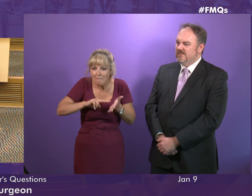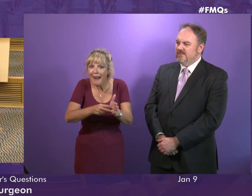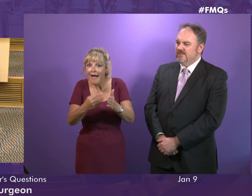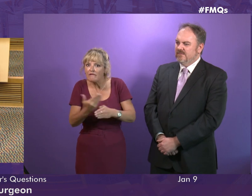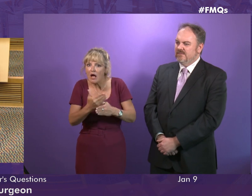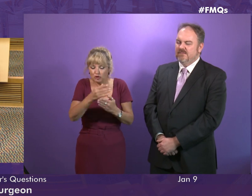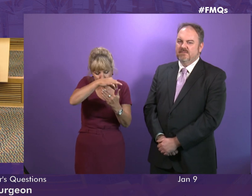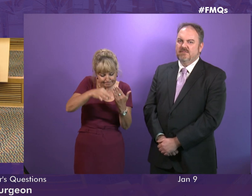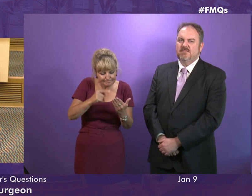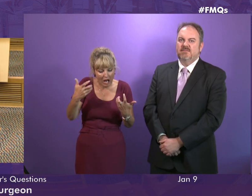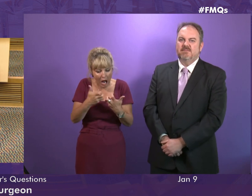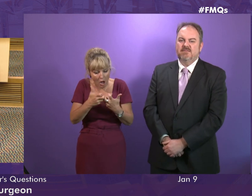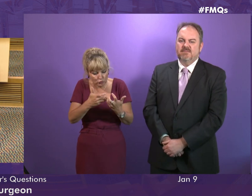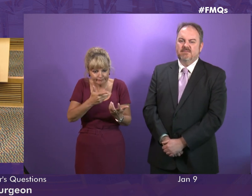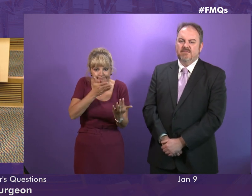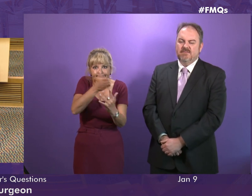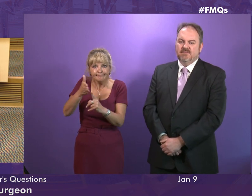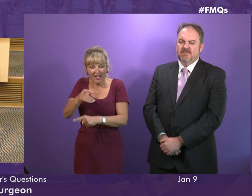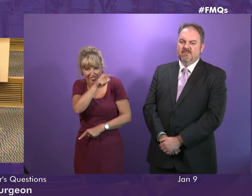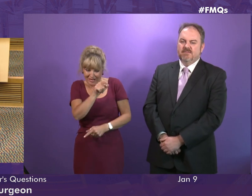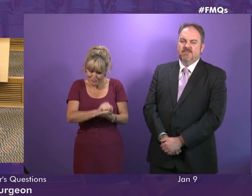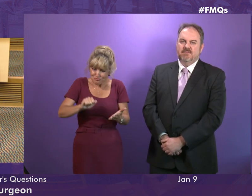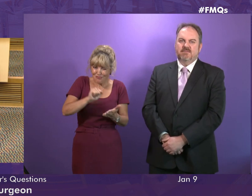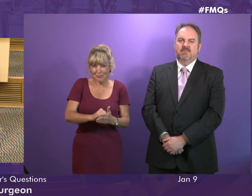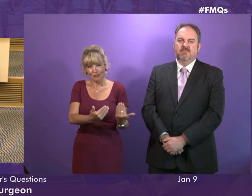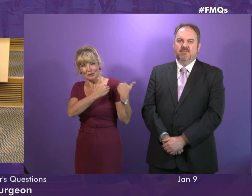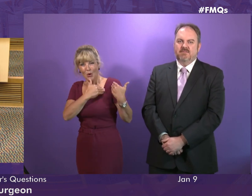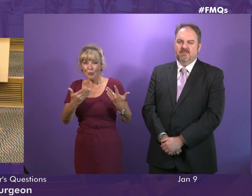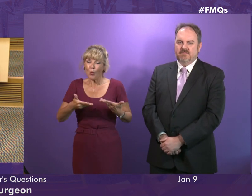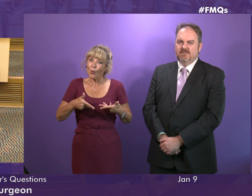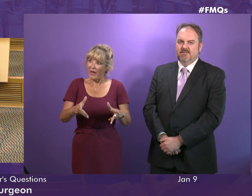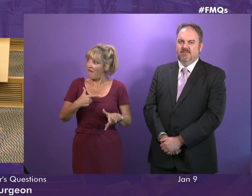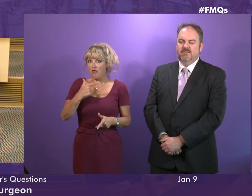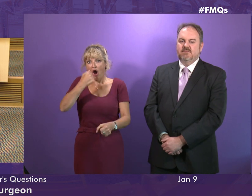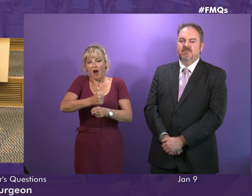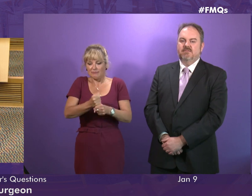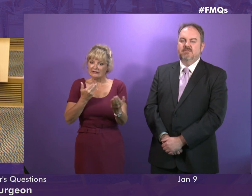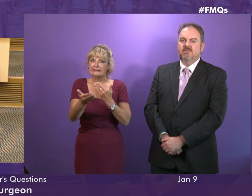is the right and responsible way for a Government that is determined to tackle climate change to behave.